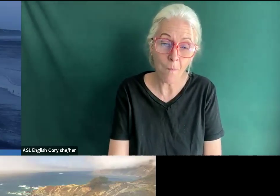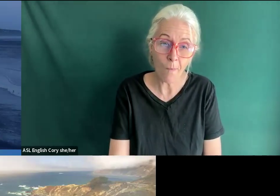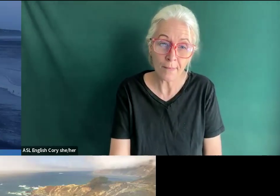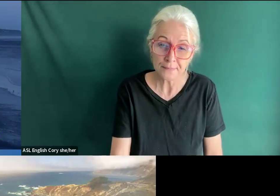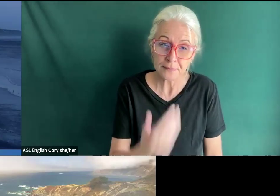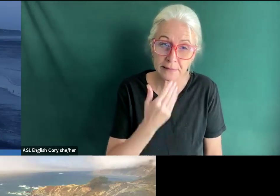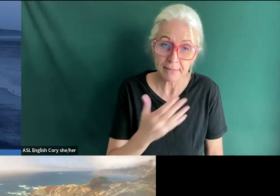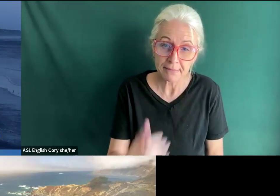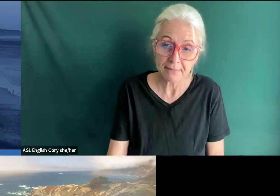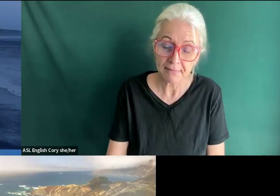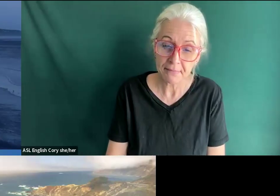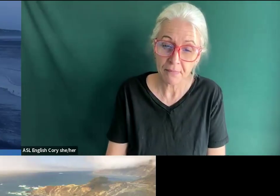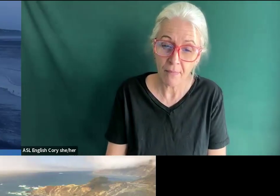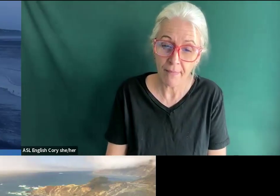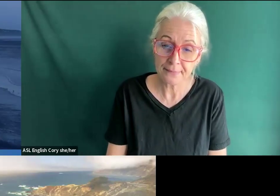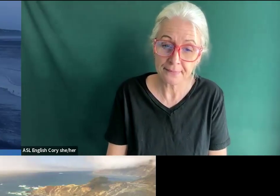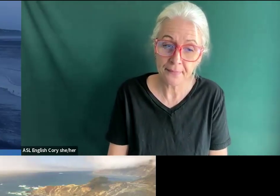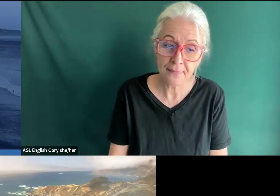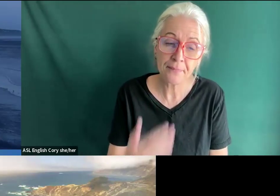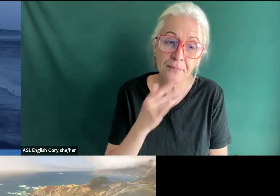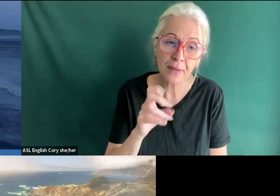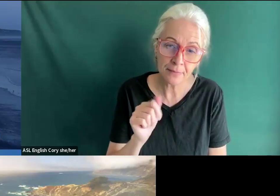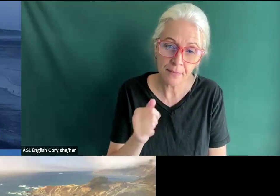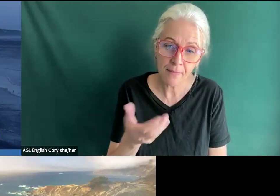Thank you so much, Mark and thank you so much, Lisa. We will go ahead and capture